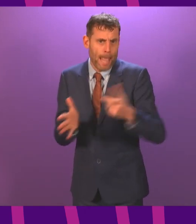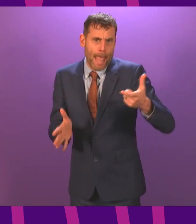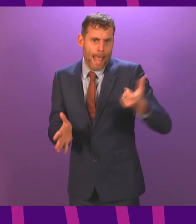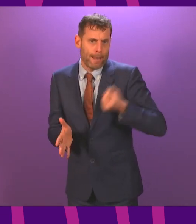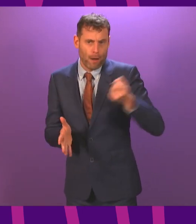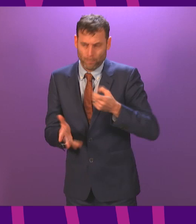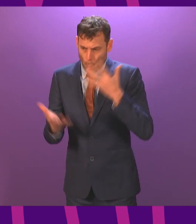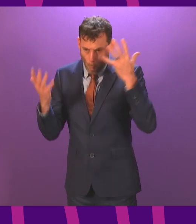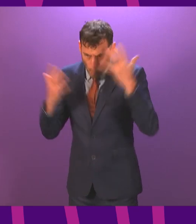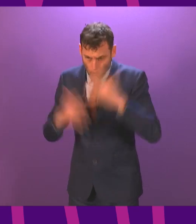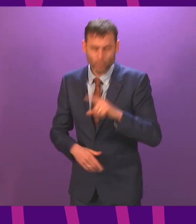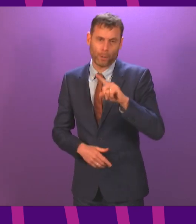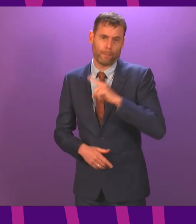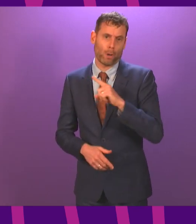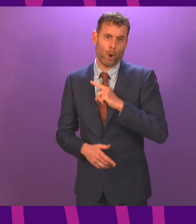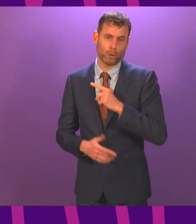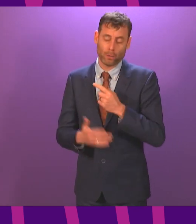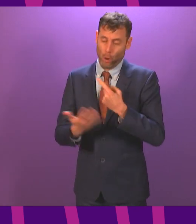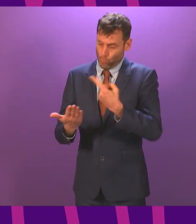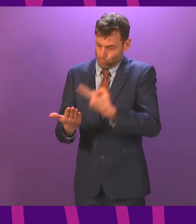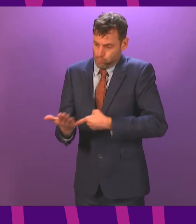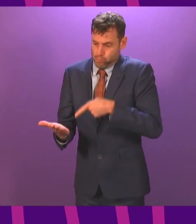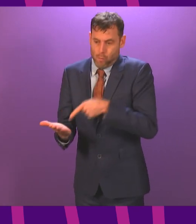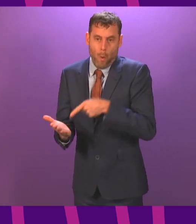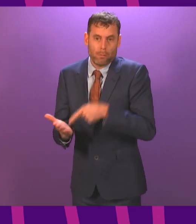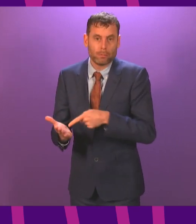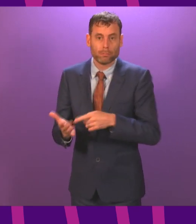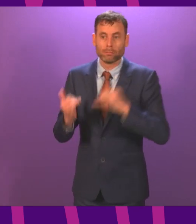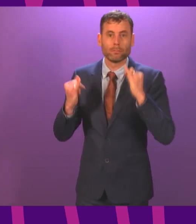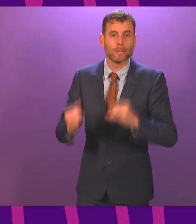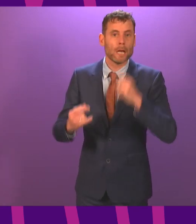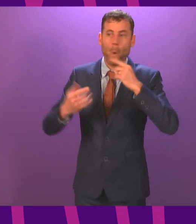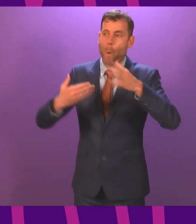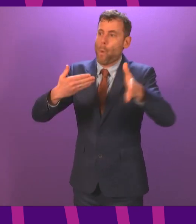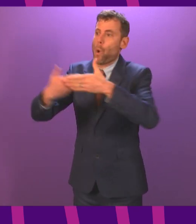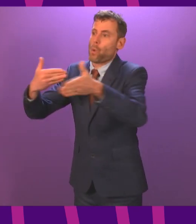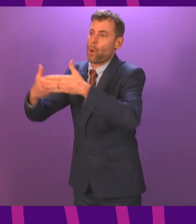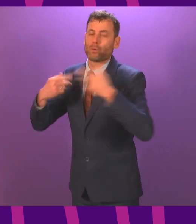impacted by the necessary restrictions—particularly those on the night-time economy. The discretionary